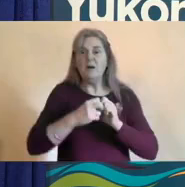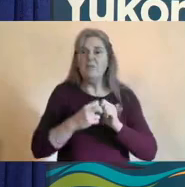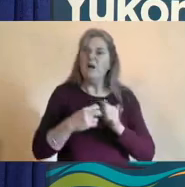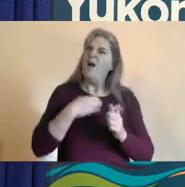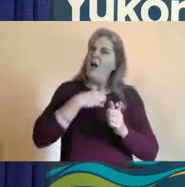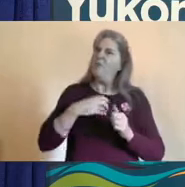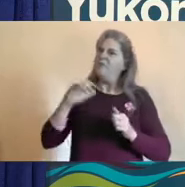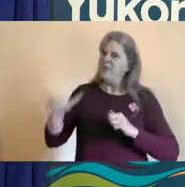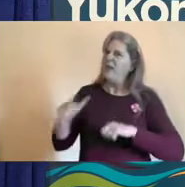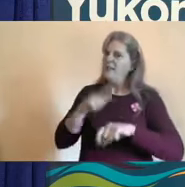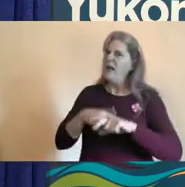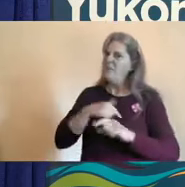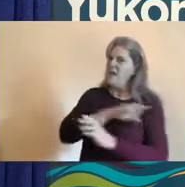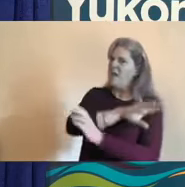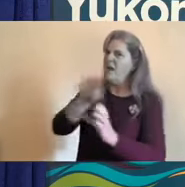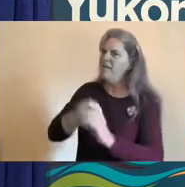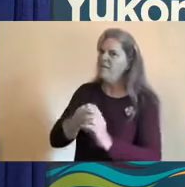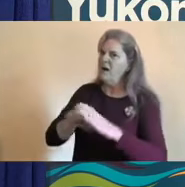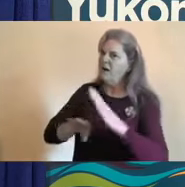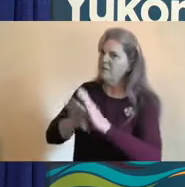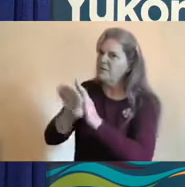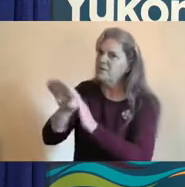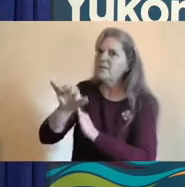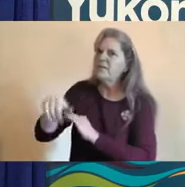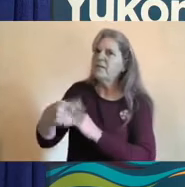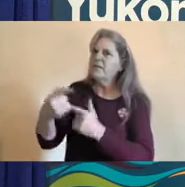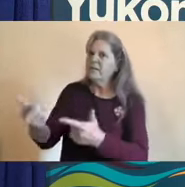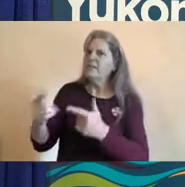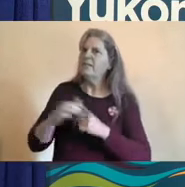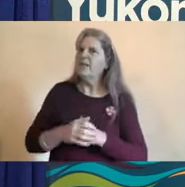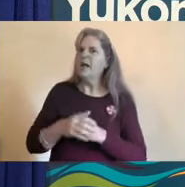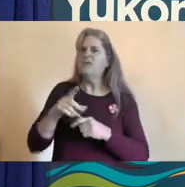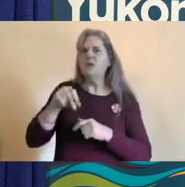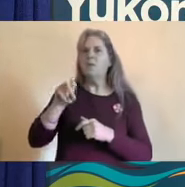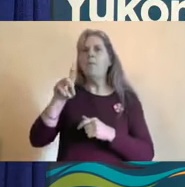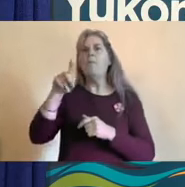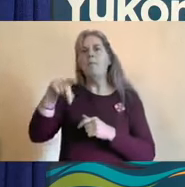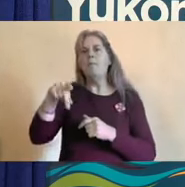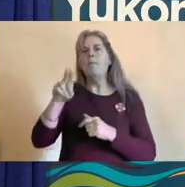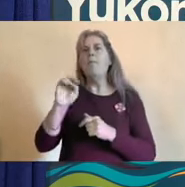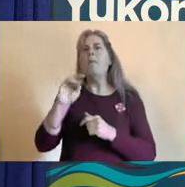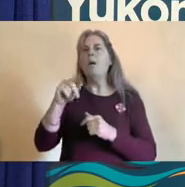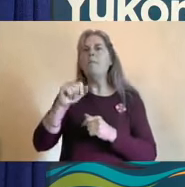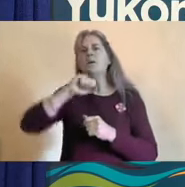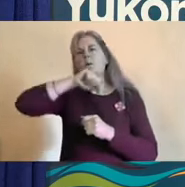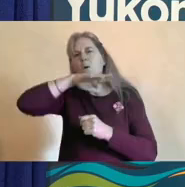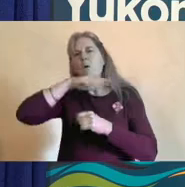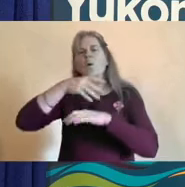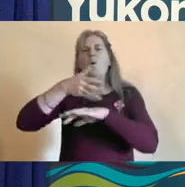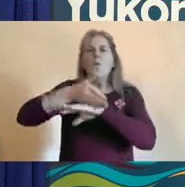when I was doing my projects on the pulp industry and I wish ahead more direct conduits to